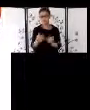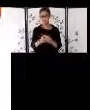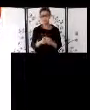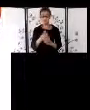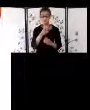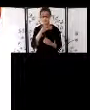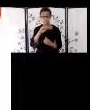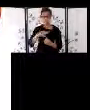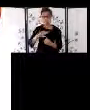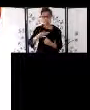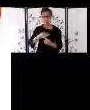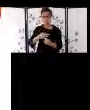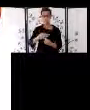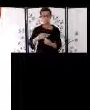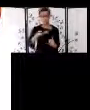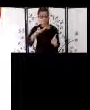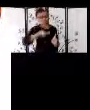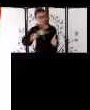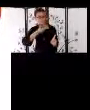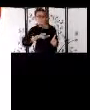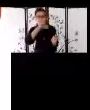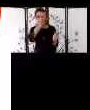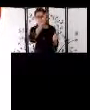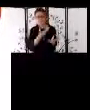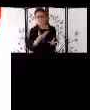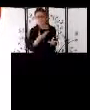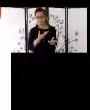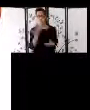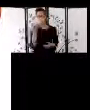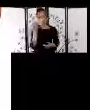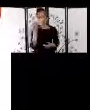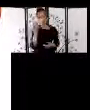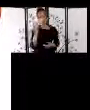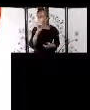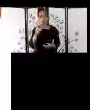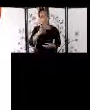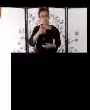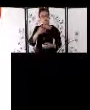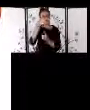are an important part of our aim to increase understanding at an aggregate level of the